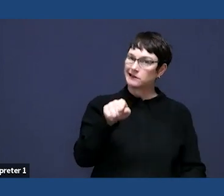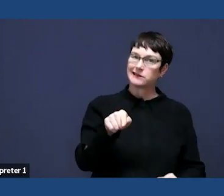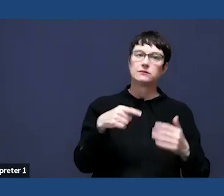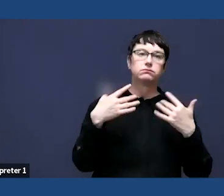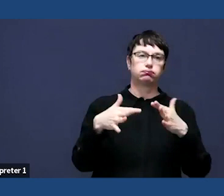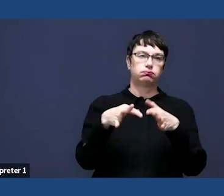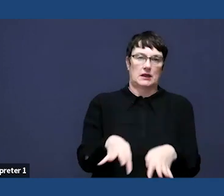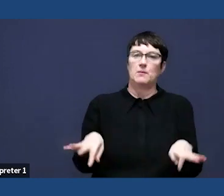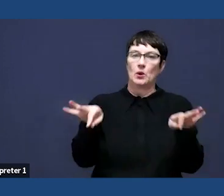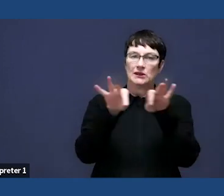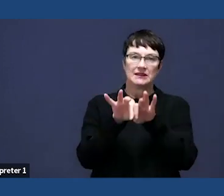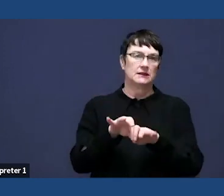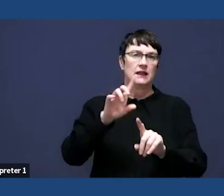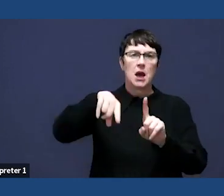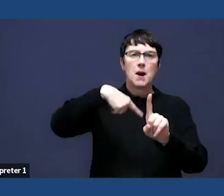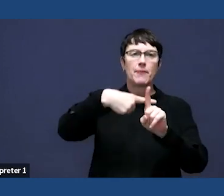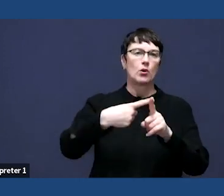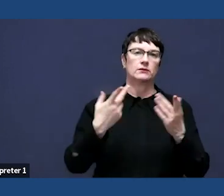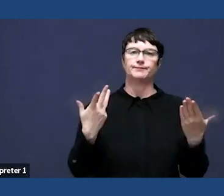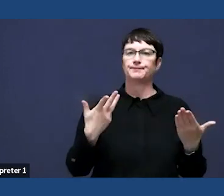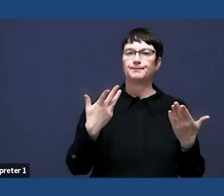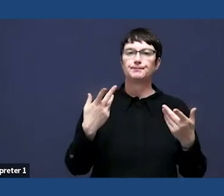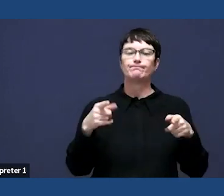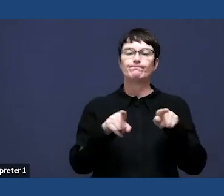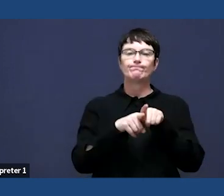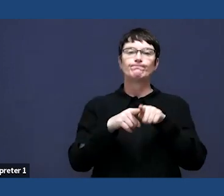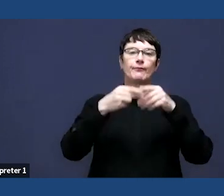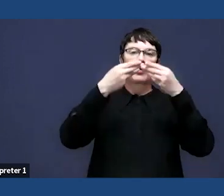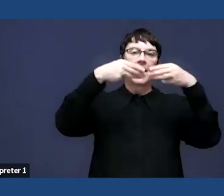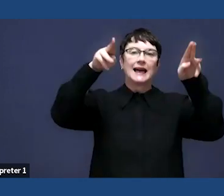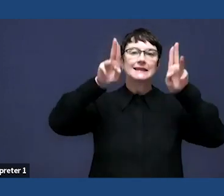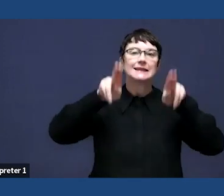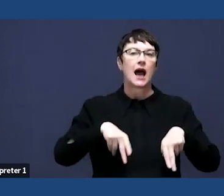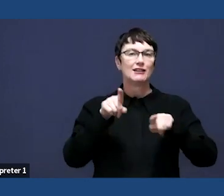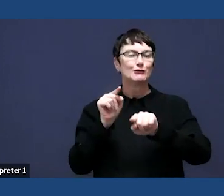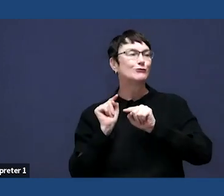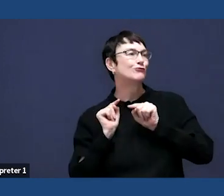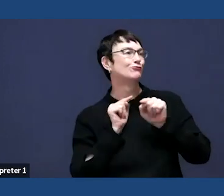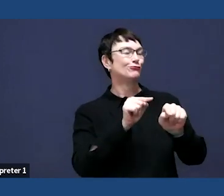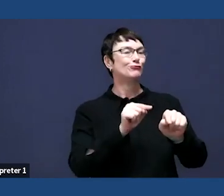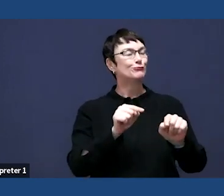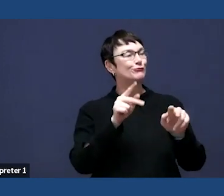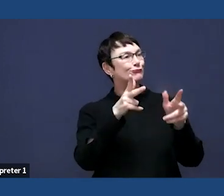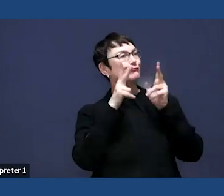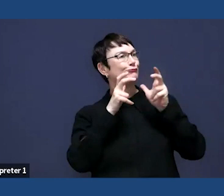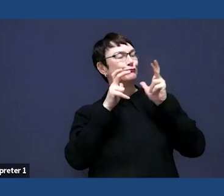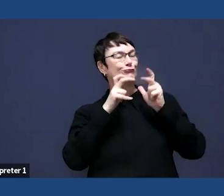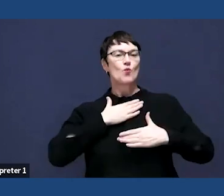In the US, this is a massive problem in cities around the world. It's a massive problem.